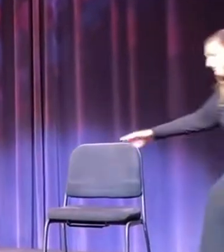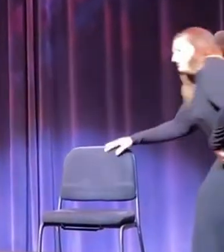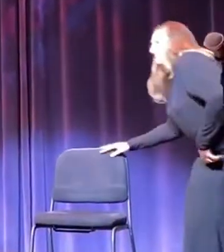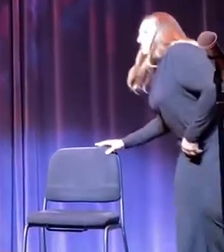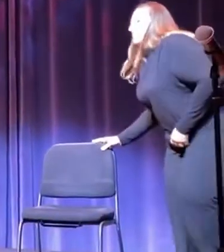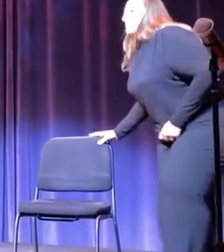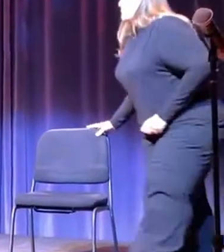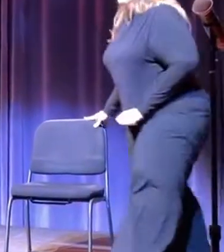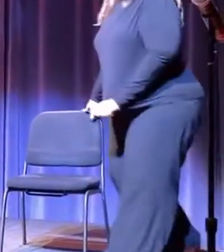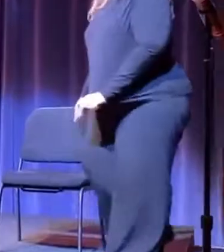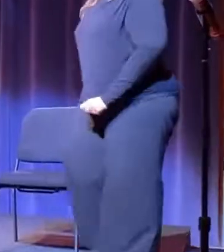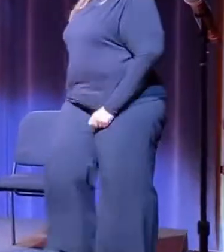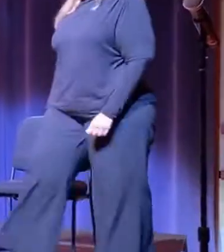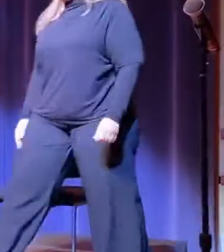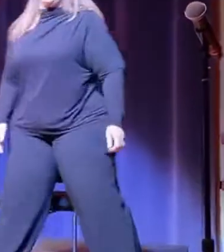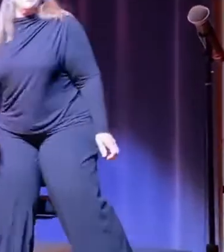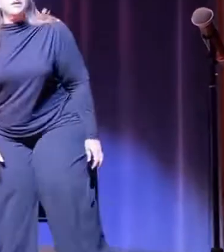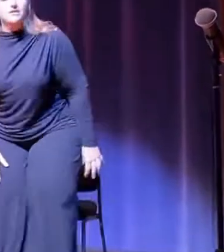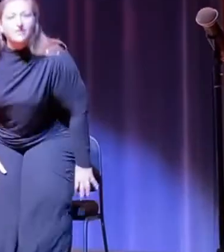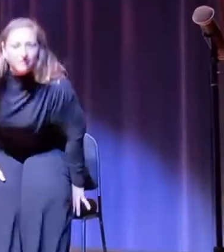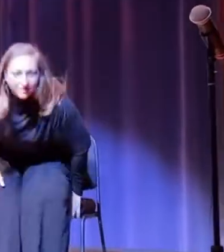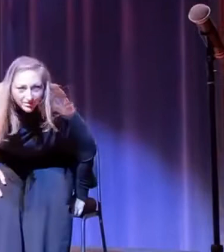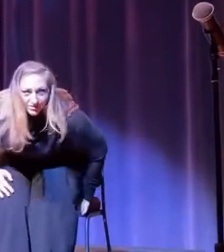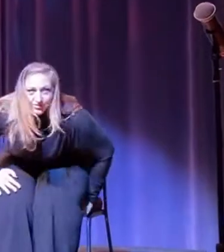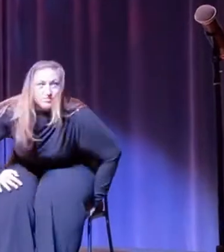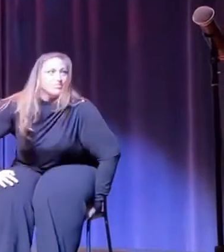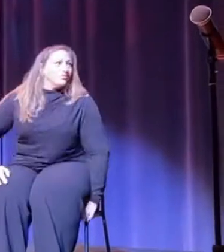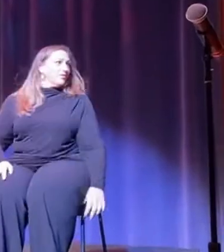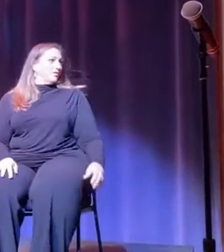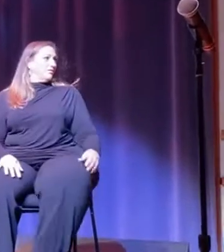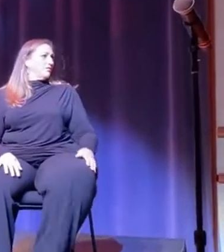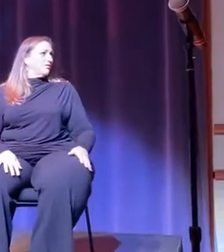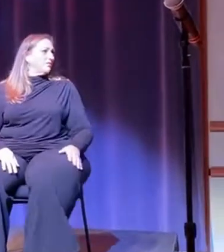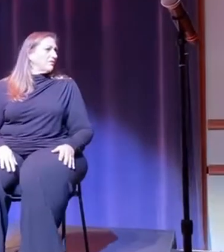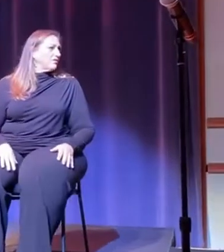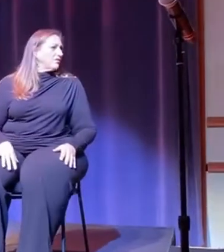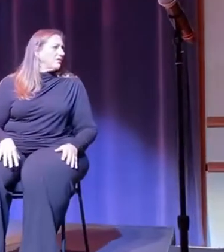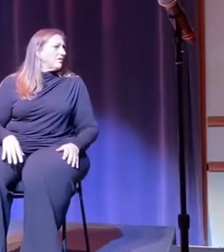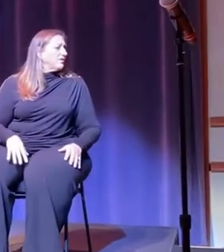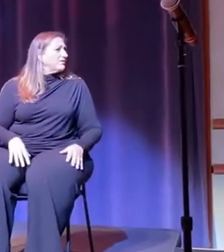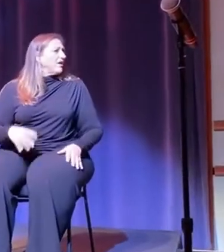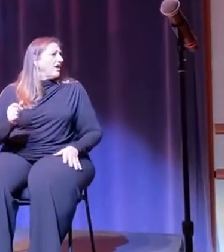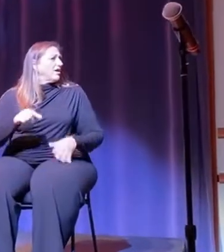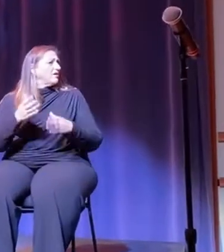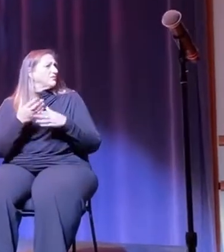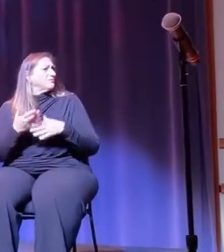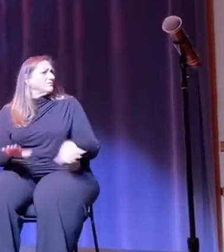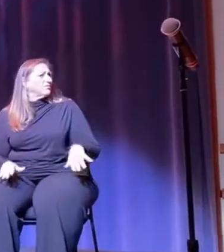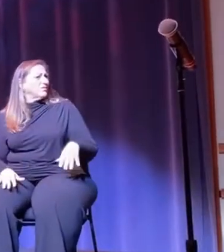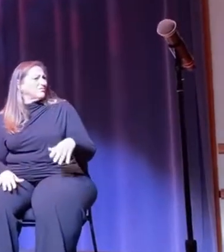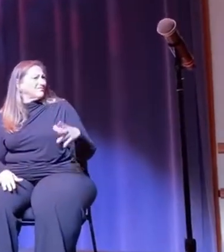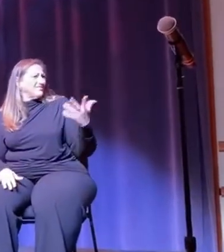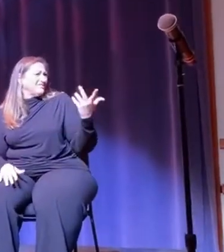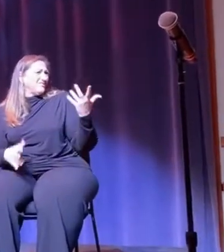so I wanna be responsible with our time. All right, how is everybody feeling now?